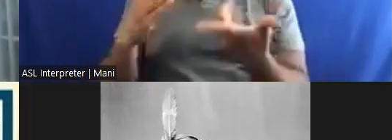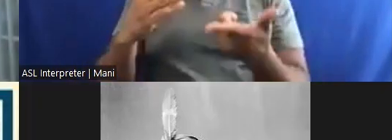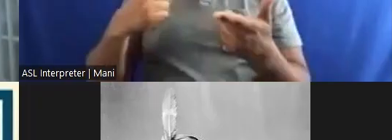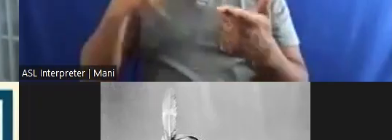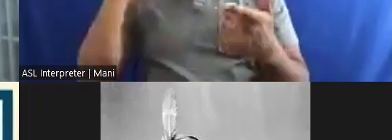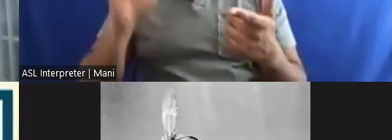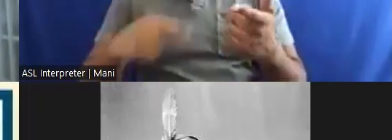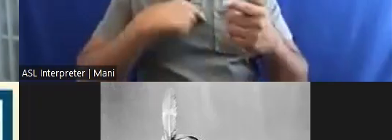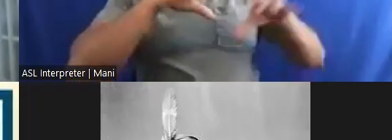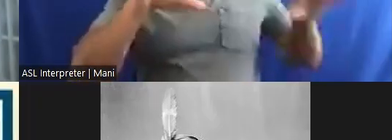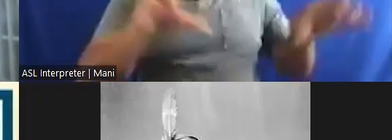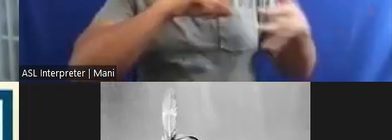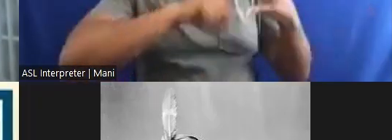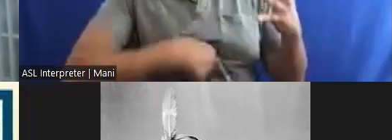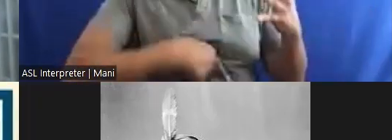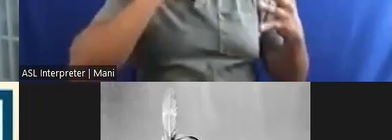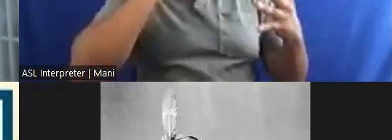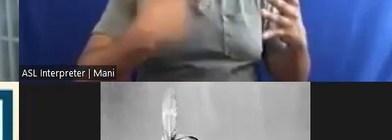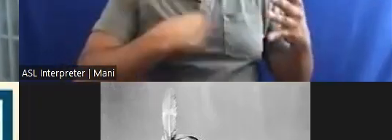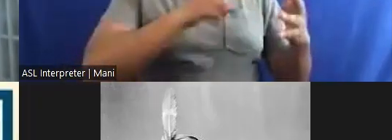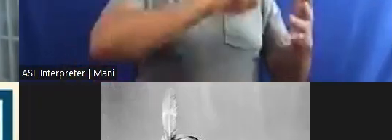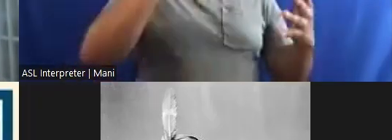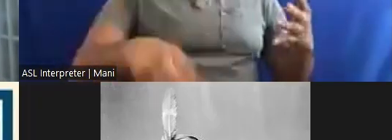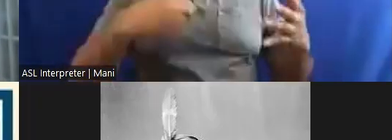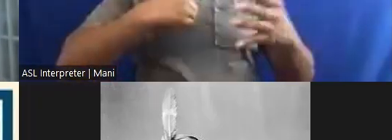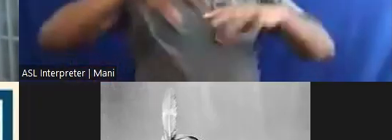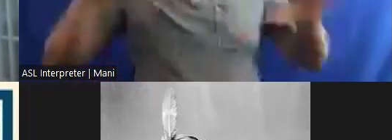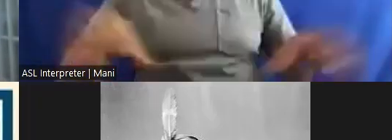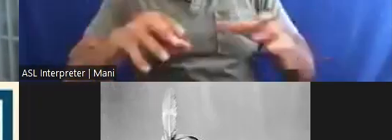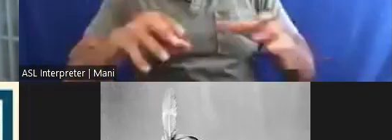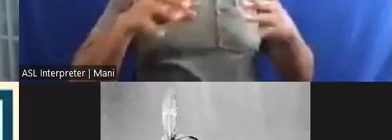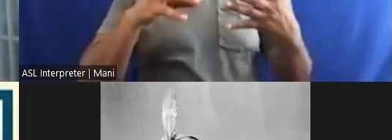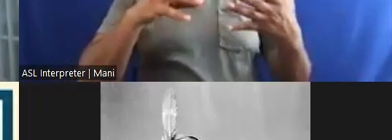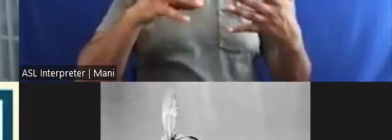And then once you're done there, then you got to go to Commerce and finish your application.